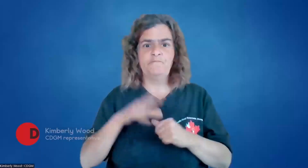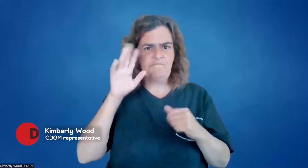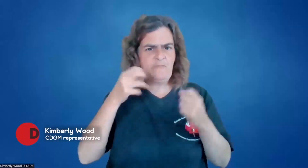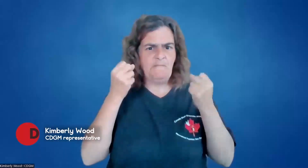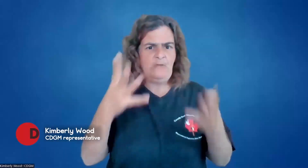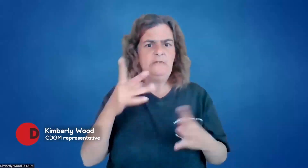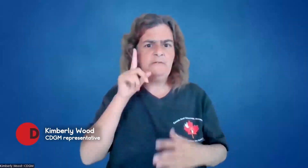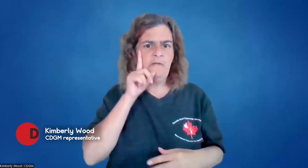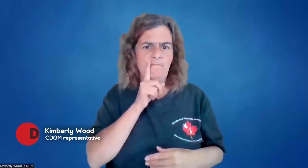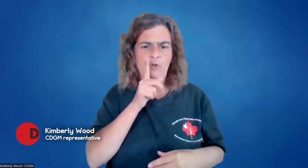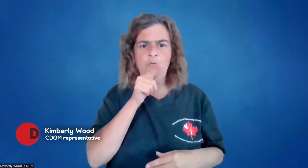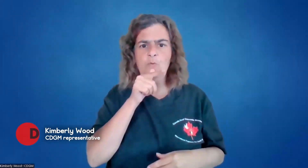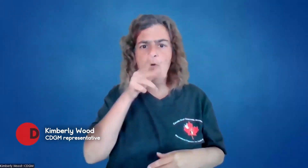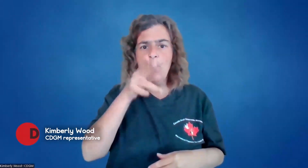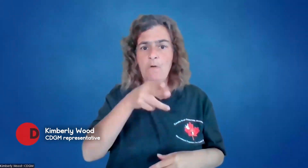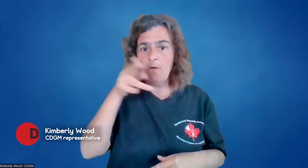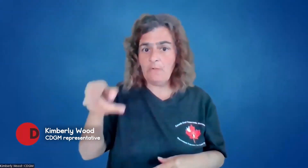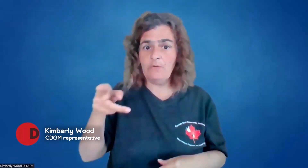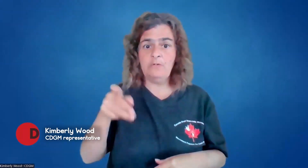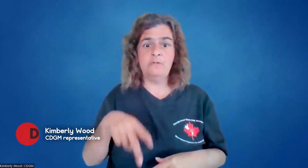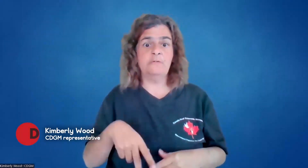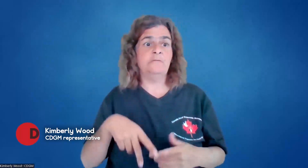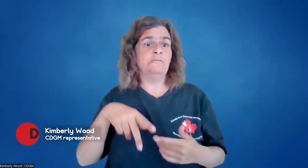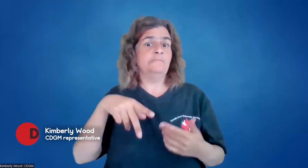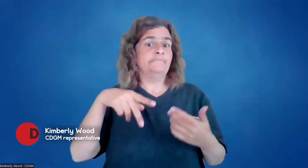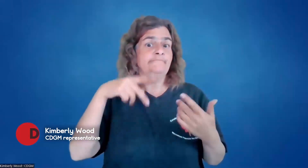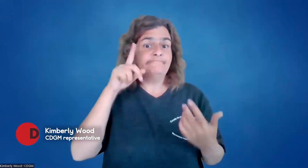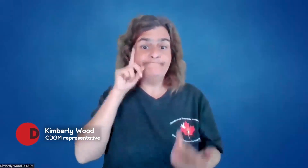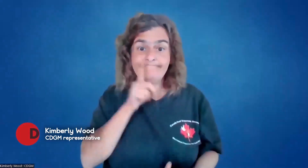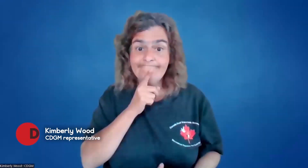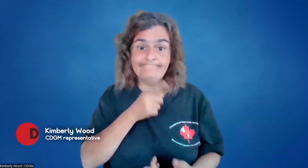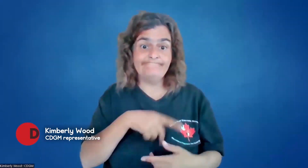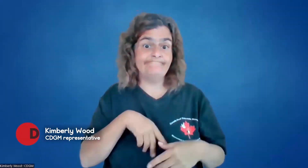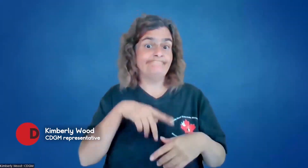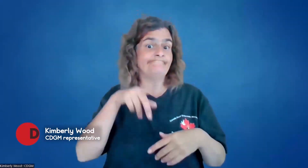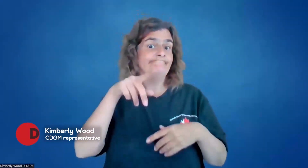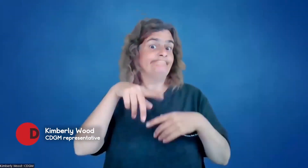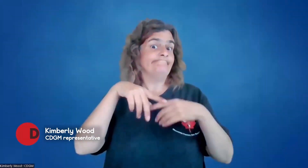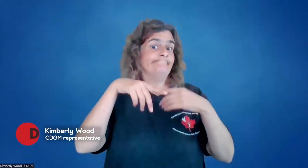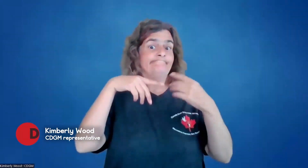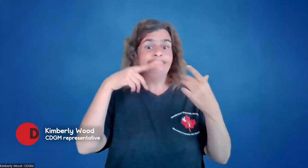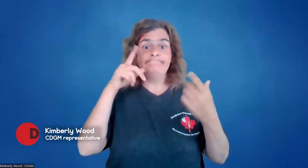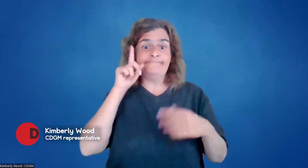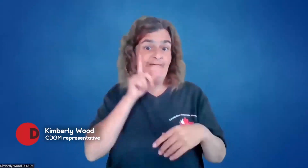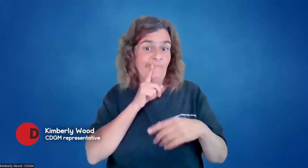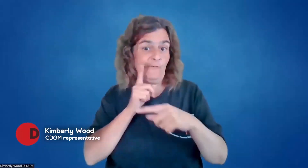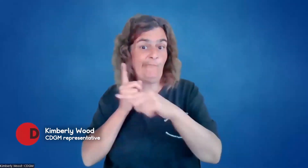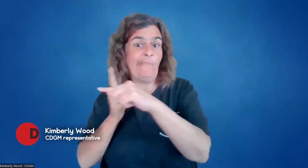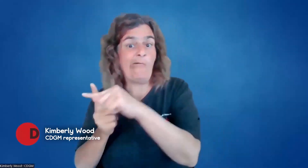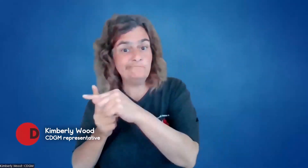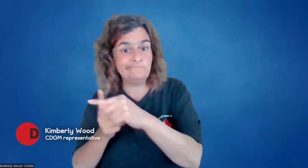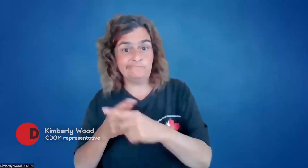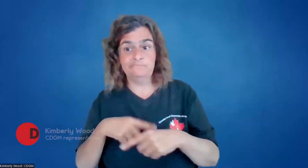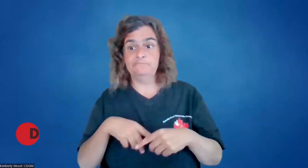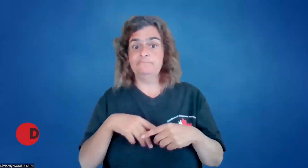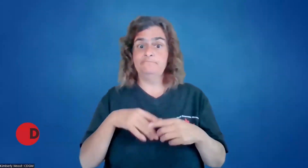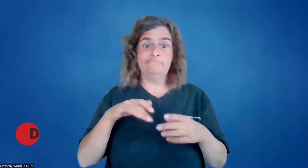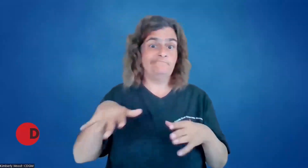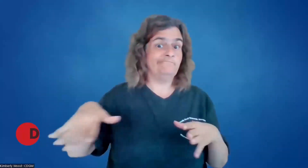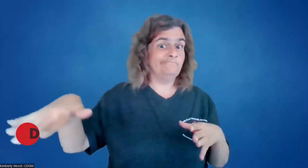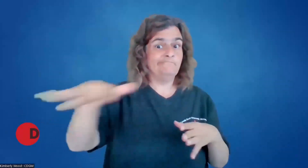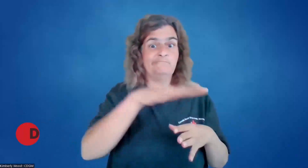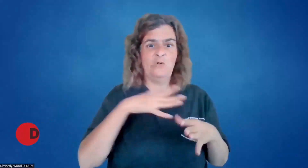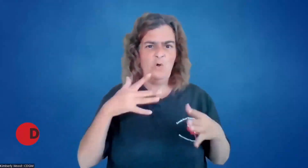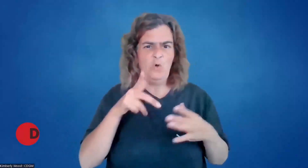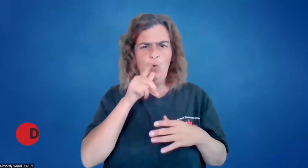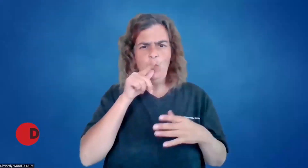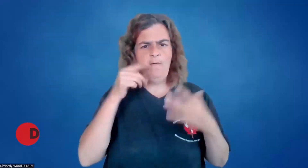Many people who are hard of hearing, Deaf, DeafPlus, who have gone through